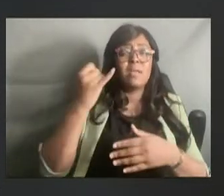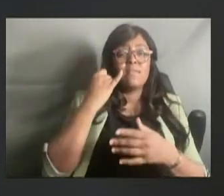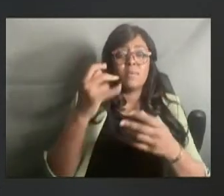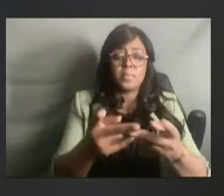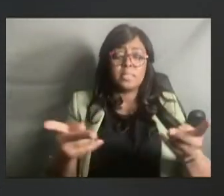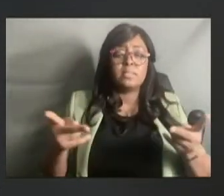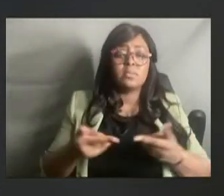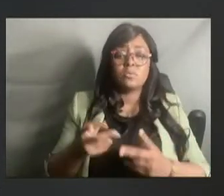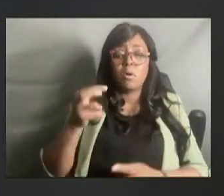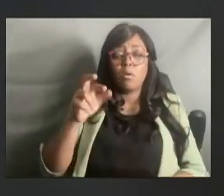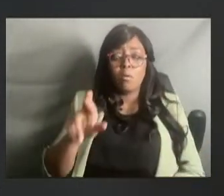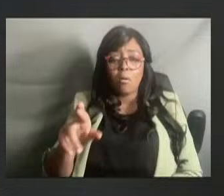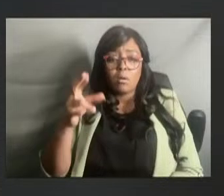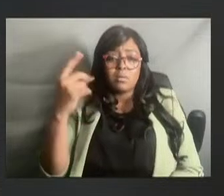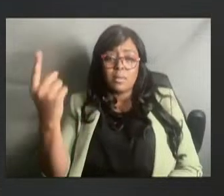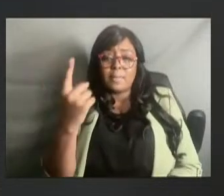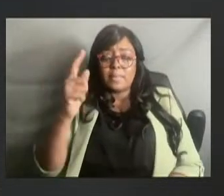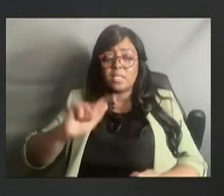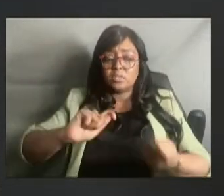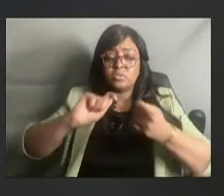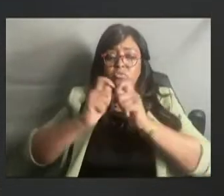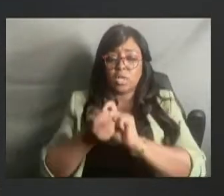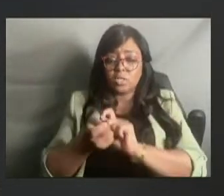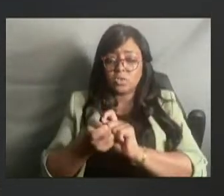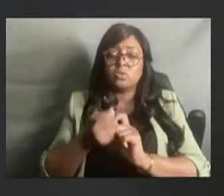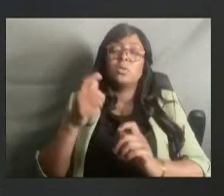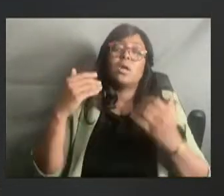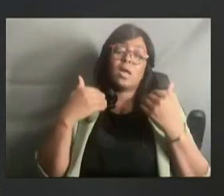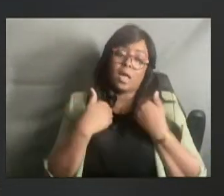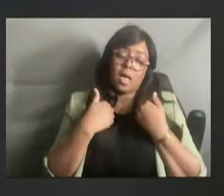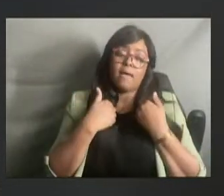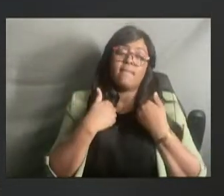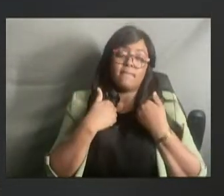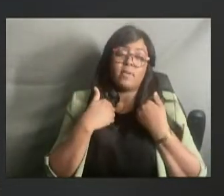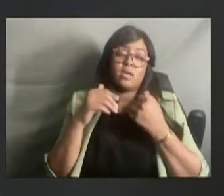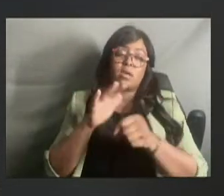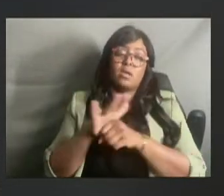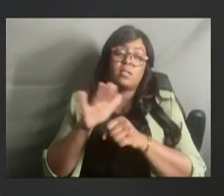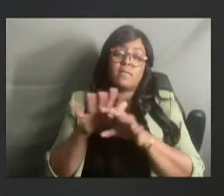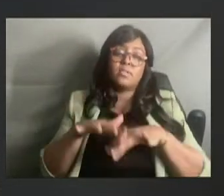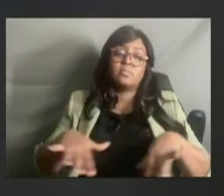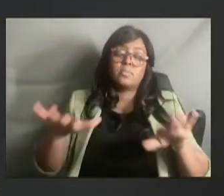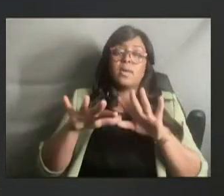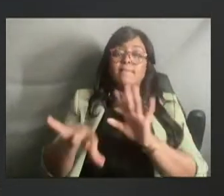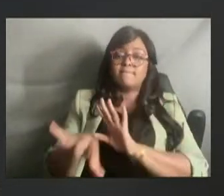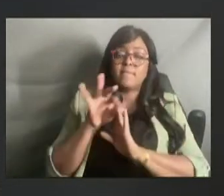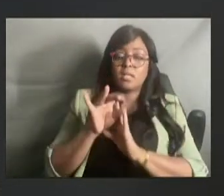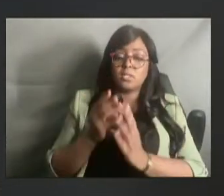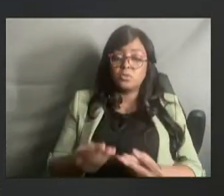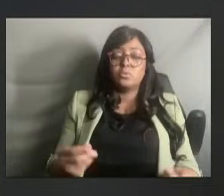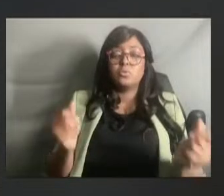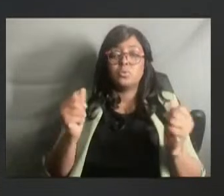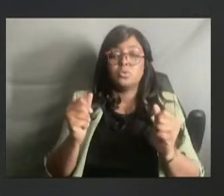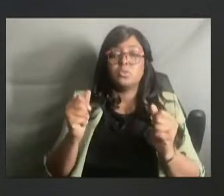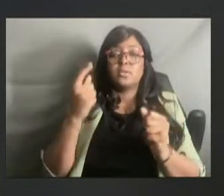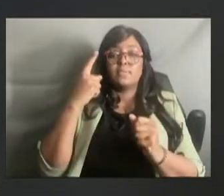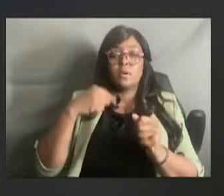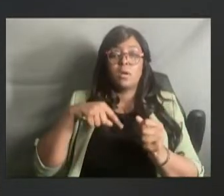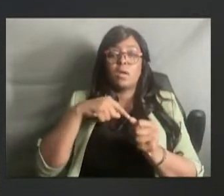teammates that we have, that even if a position or something